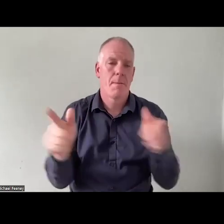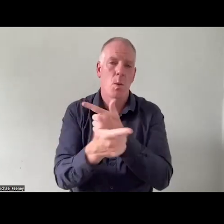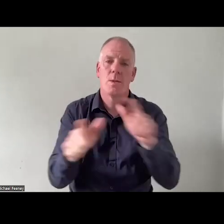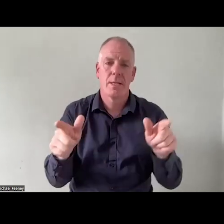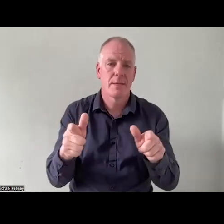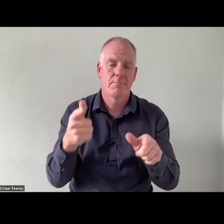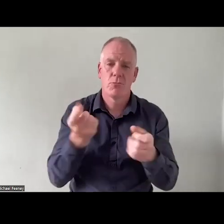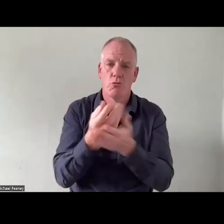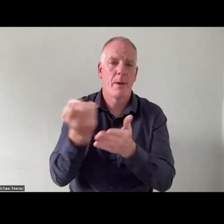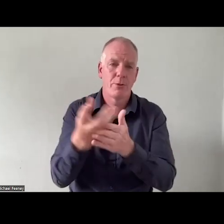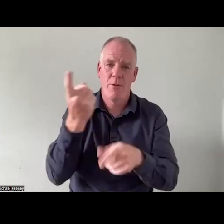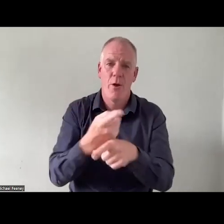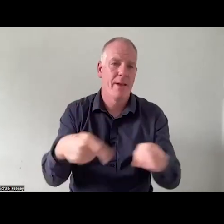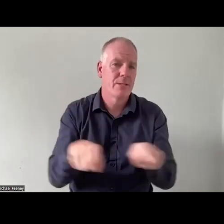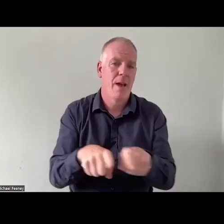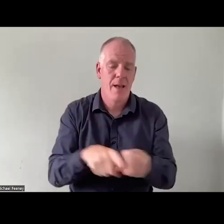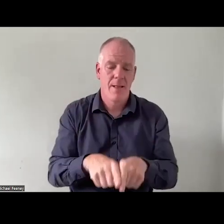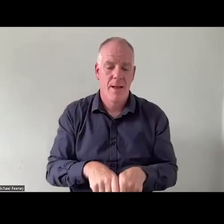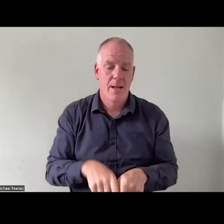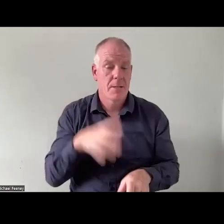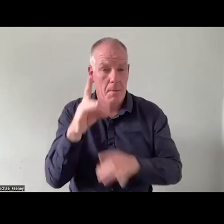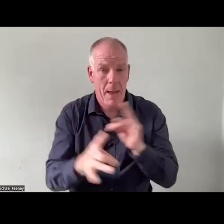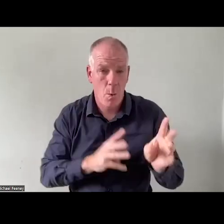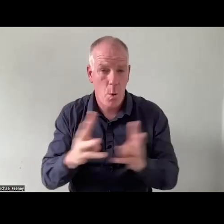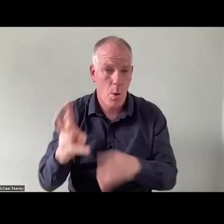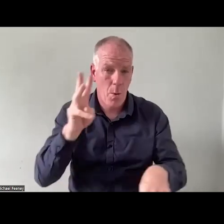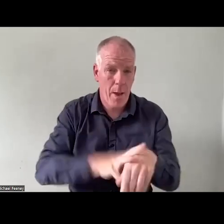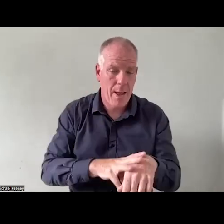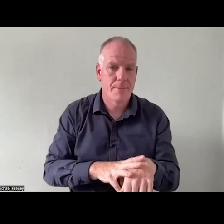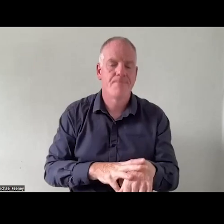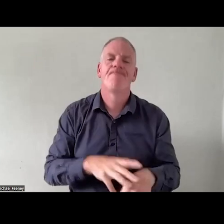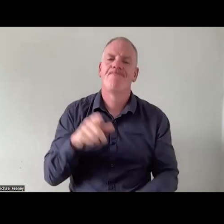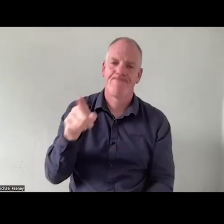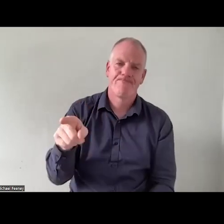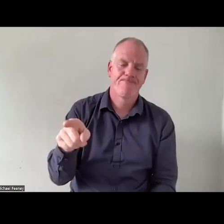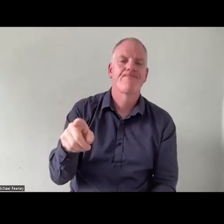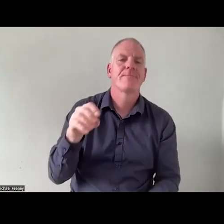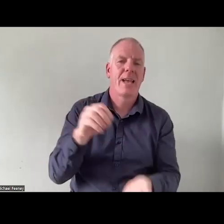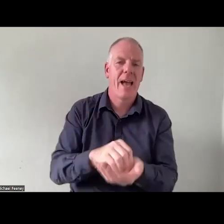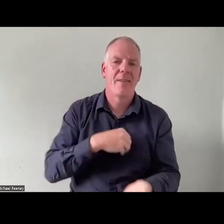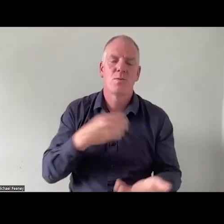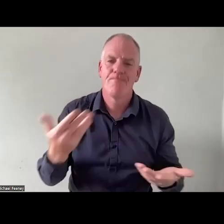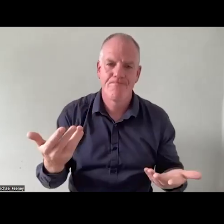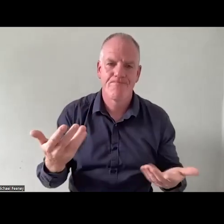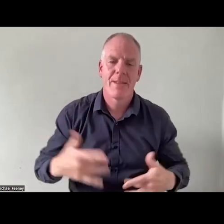In order to make this work well, you effectively have to have a live captioner.